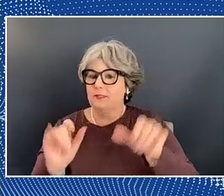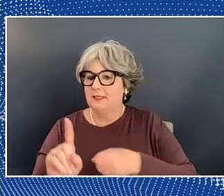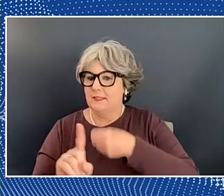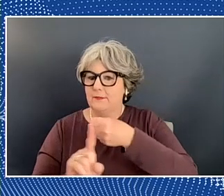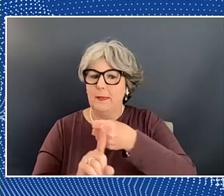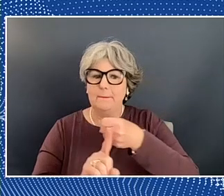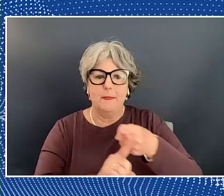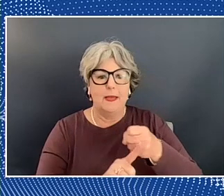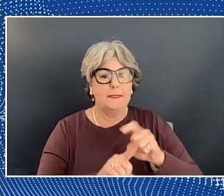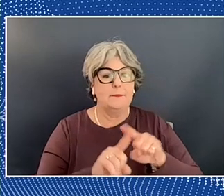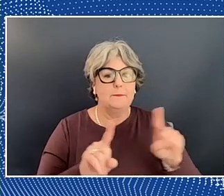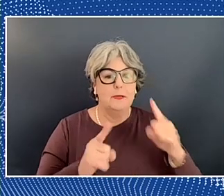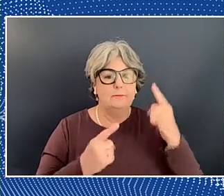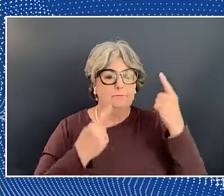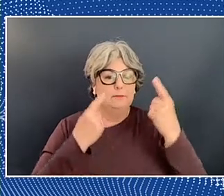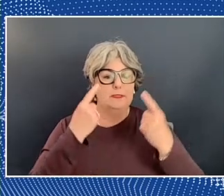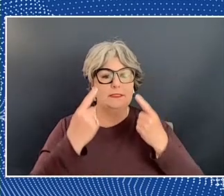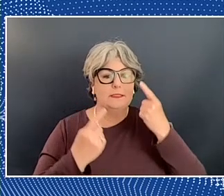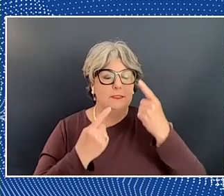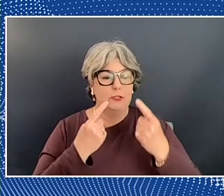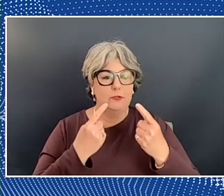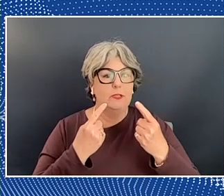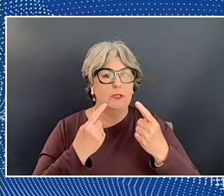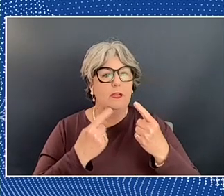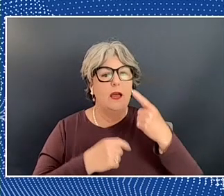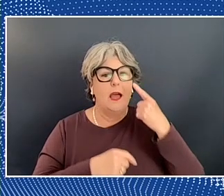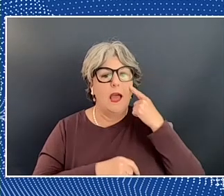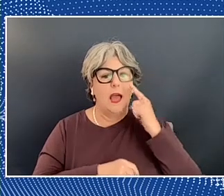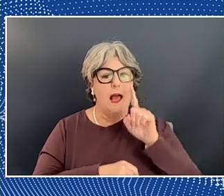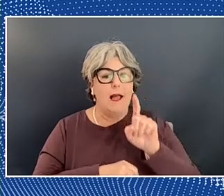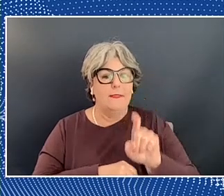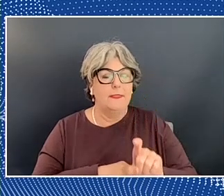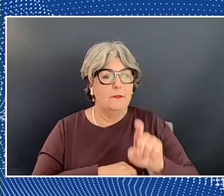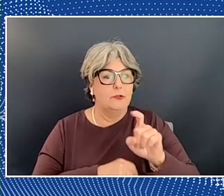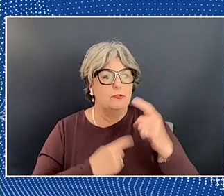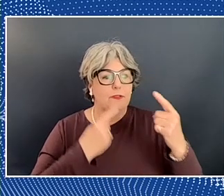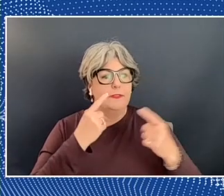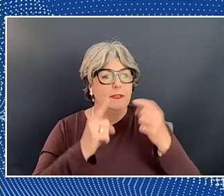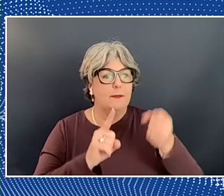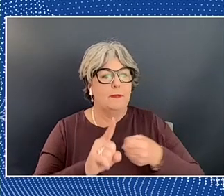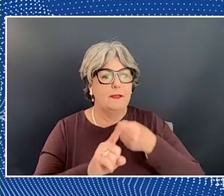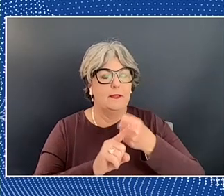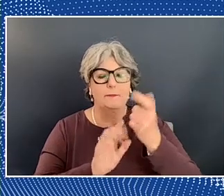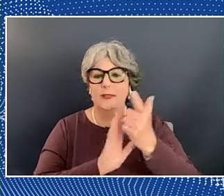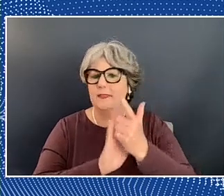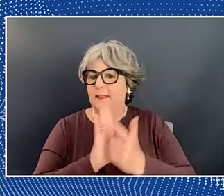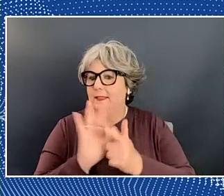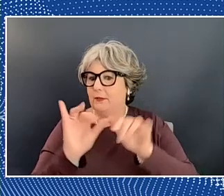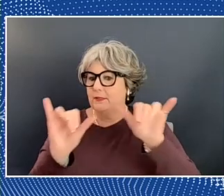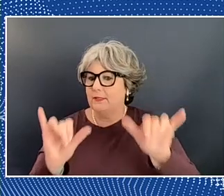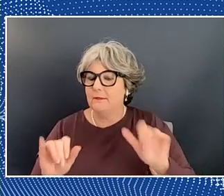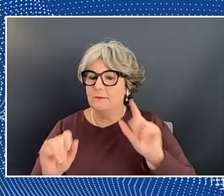consideration there, we shed think about the impact of legal system and incarceration of borrowers, financial